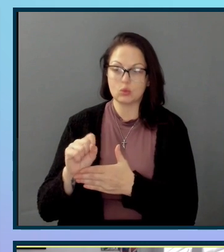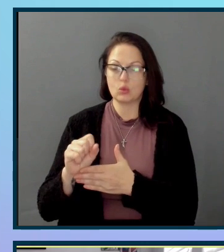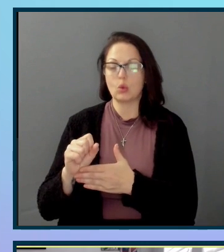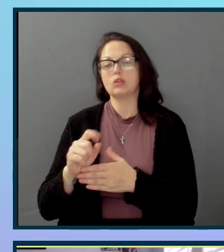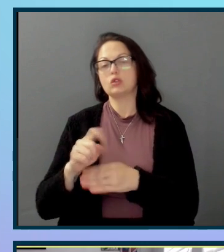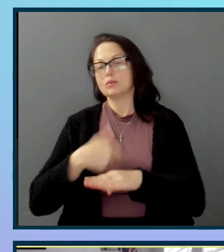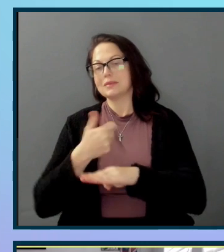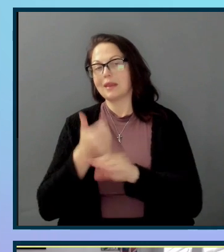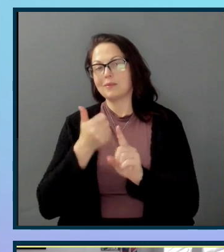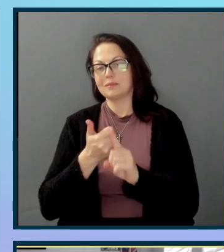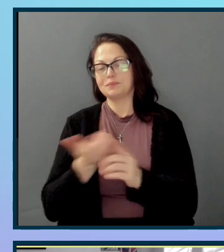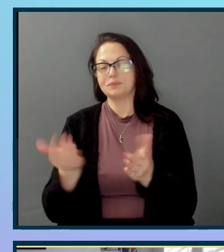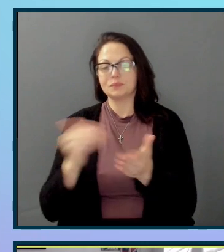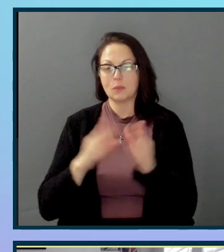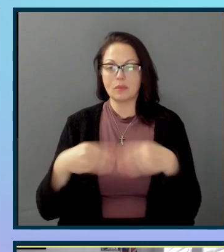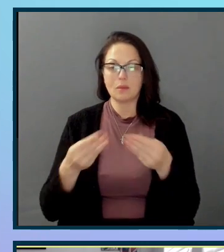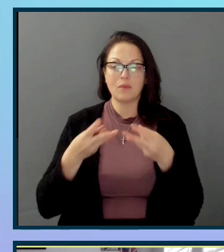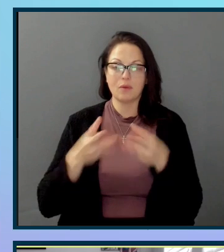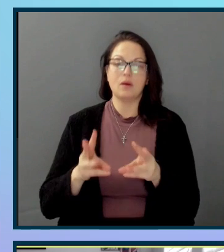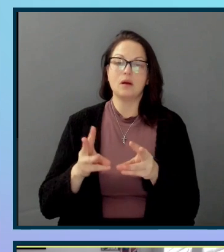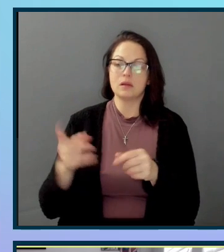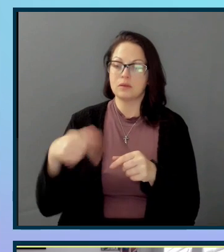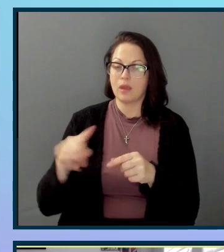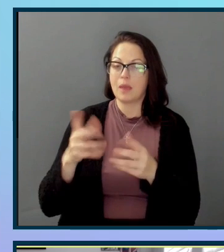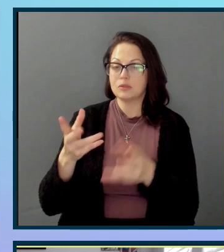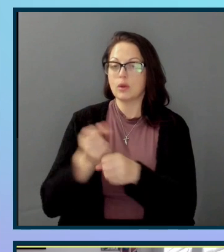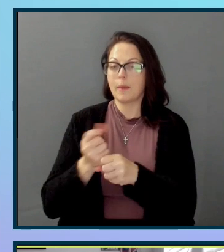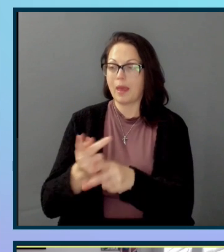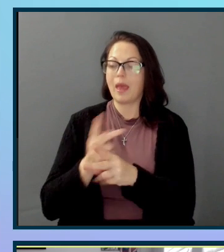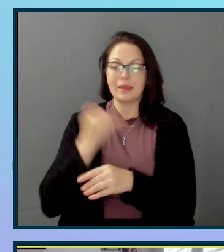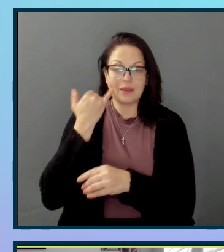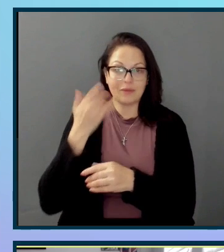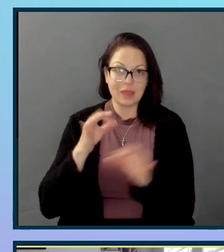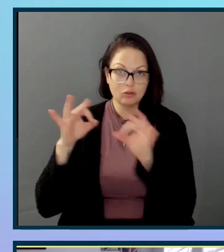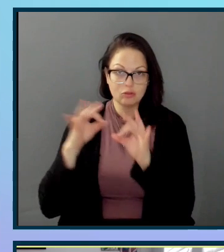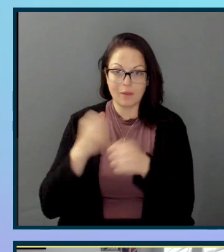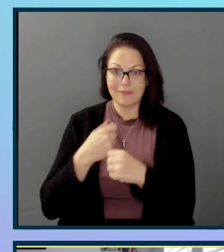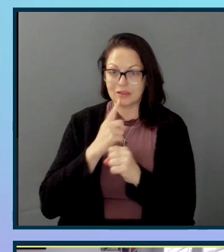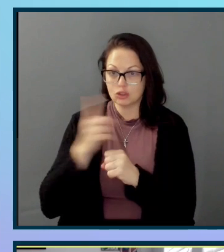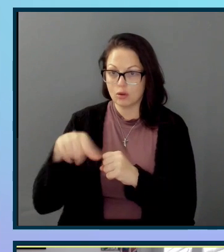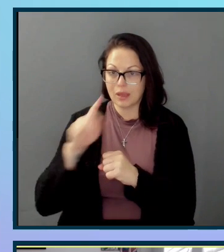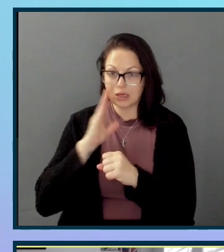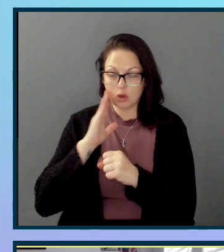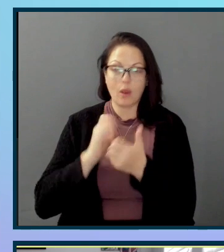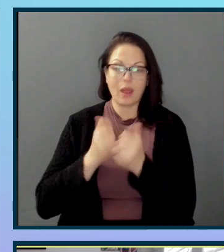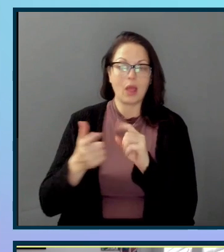Provide ways for them to sort of get back if they're distracted and make sure that they know how to know